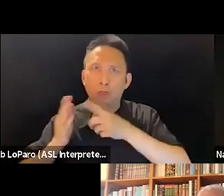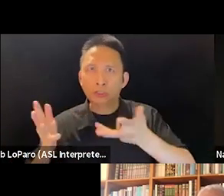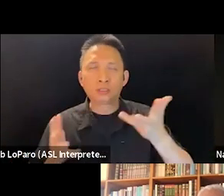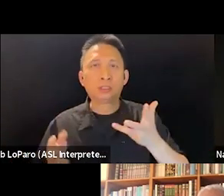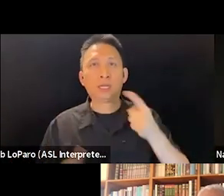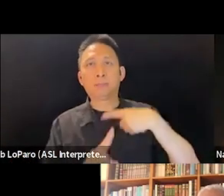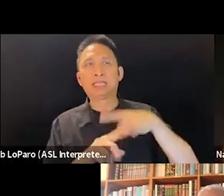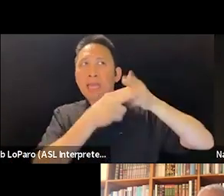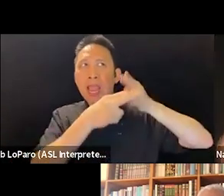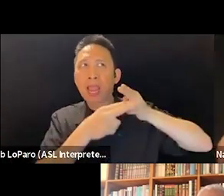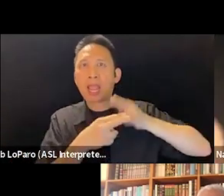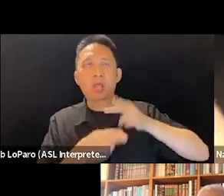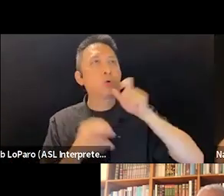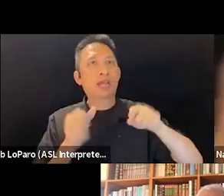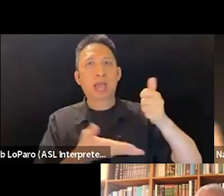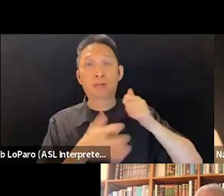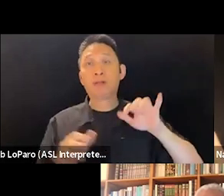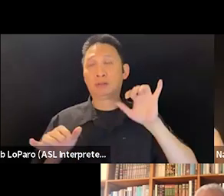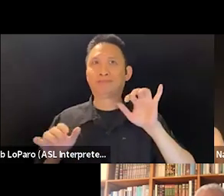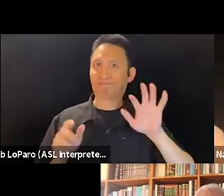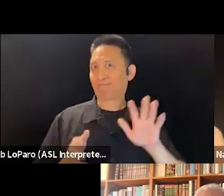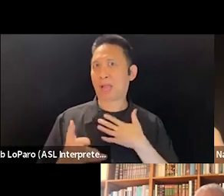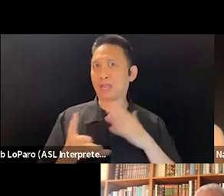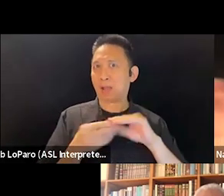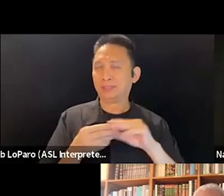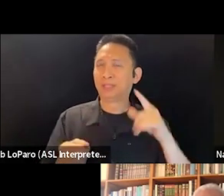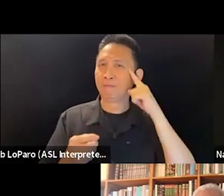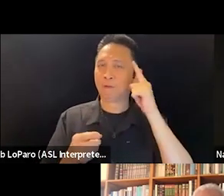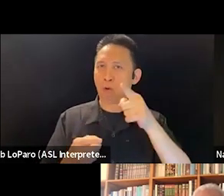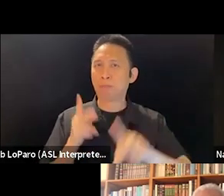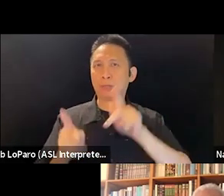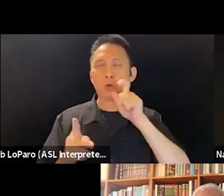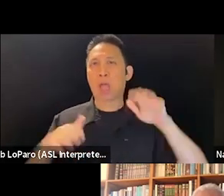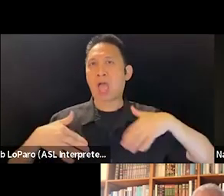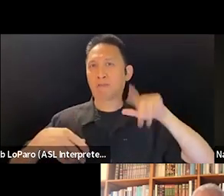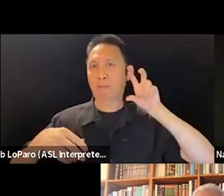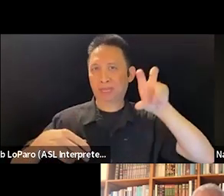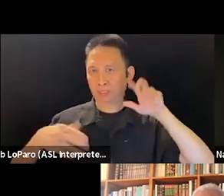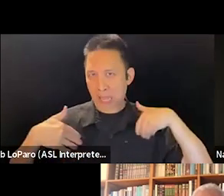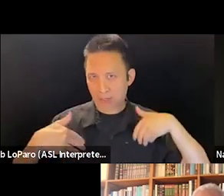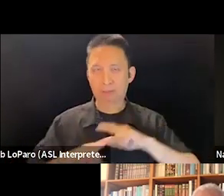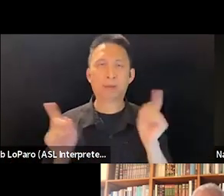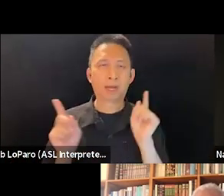I'm talking this is now directed at people that maybe haven't pitched to these slots before, who do you know in your network?